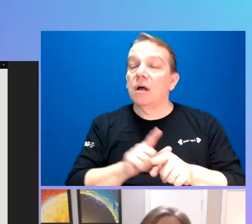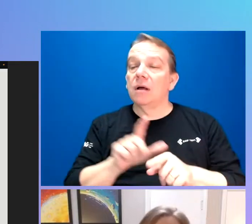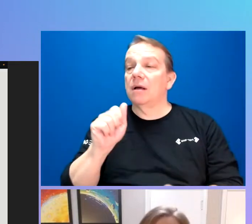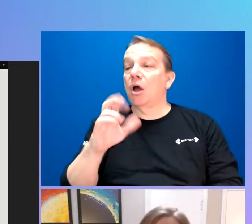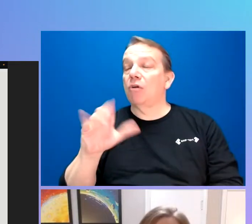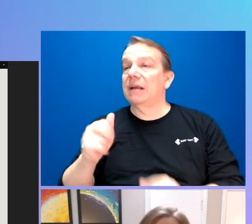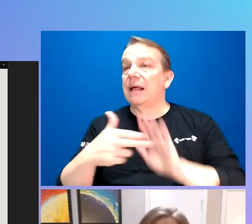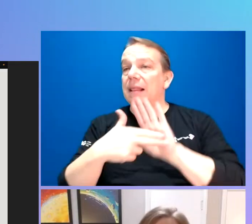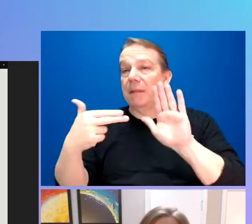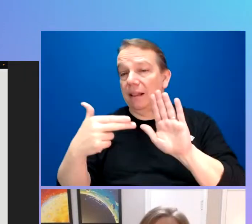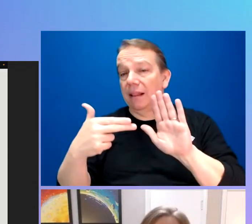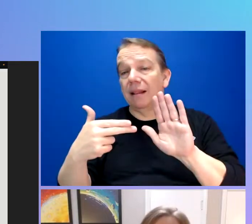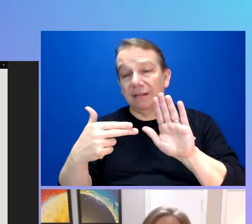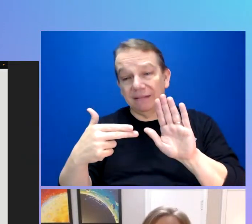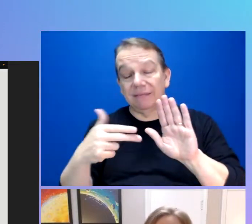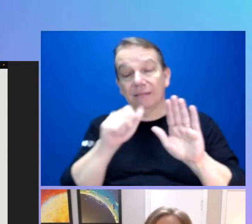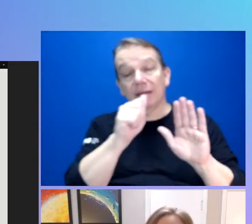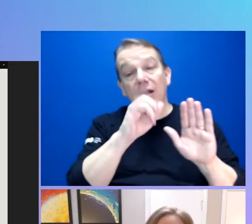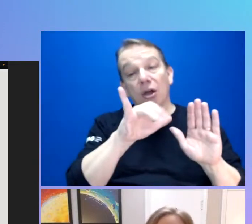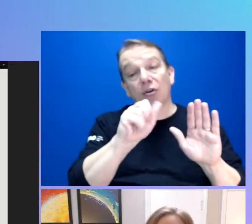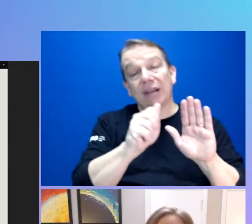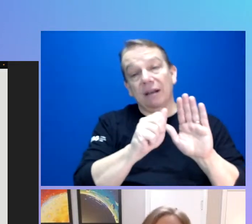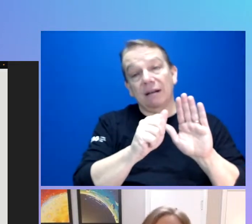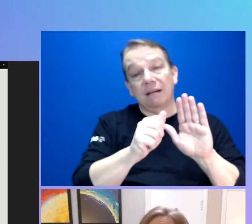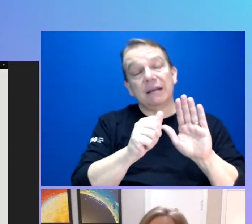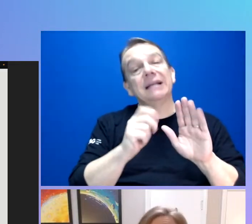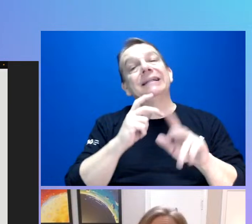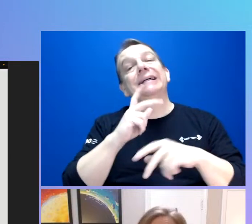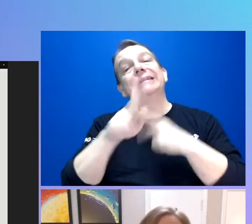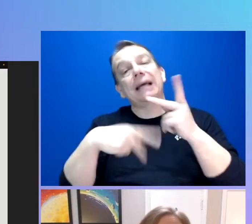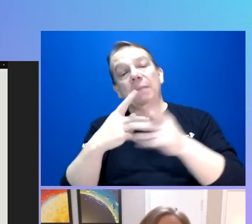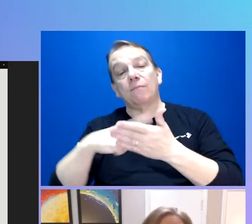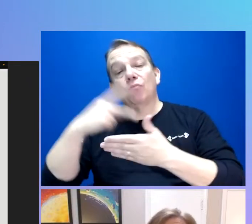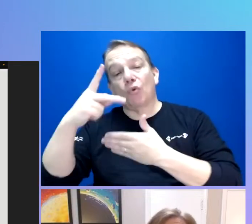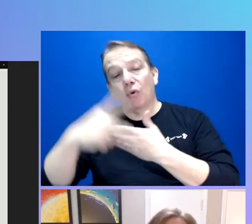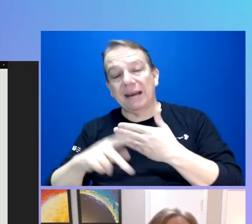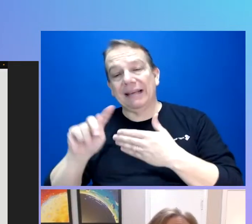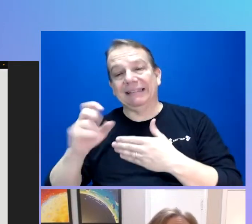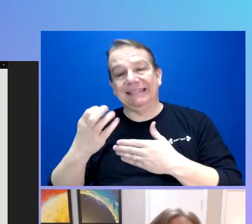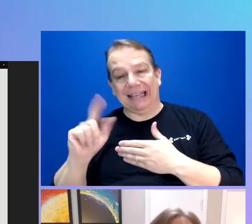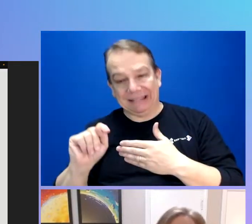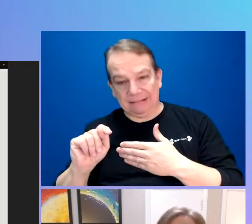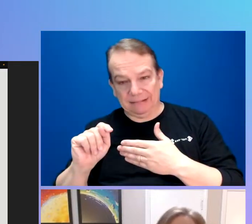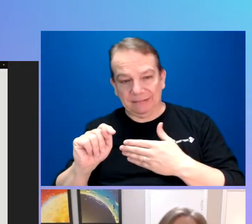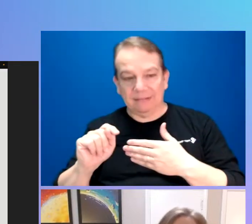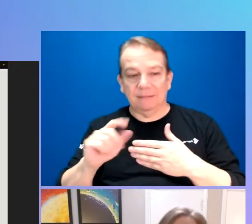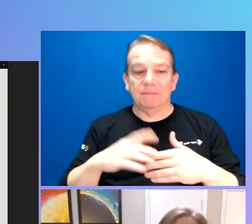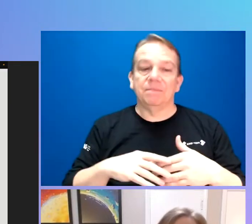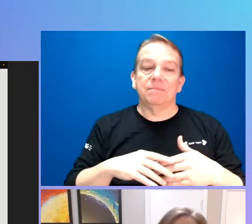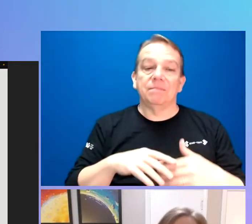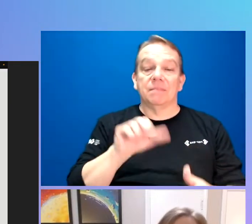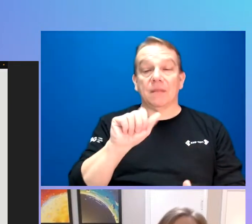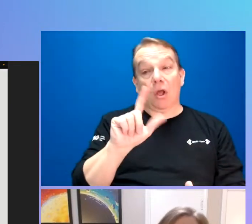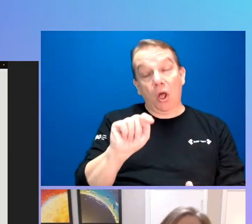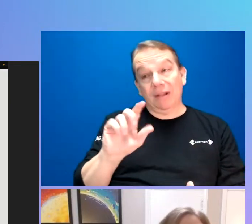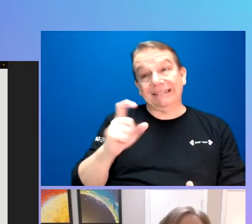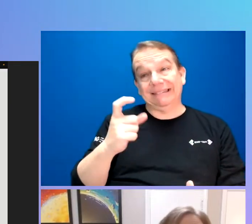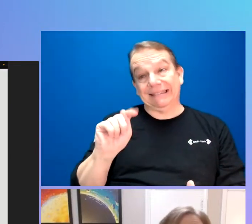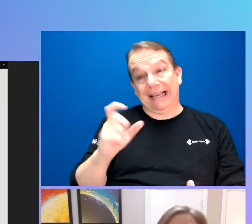Aria label, or an Aria label is a type of programmatic text or alt text is one way to provide a